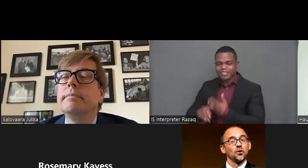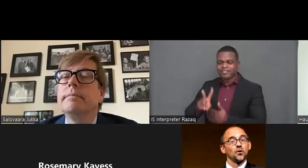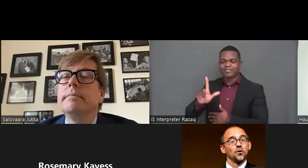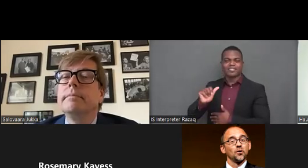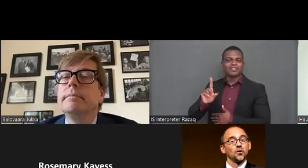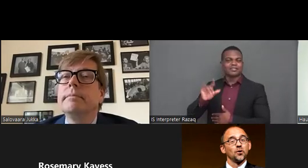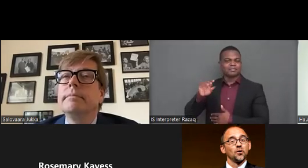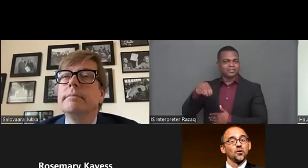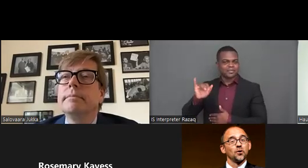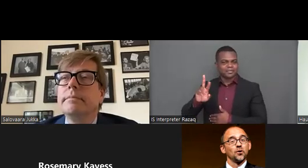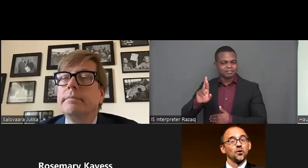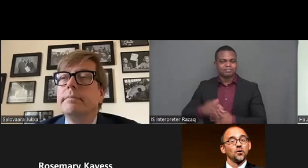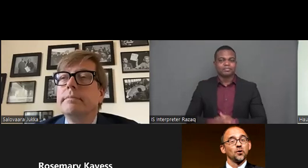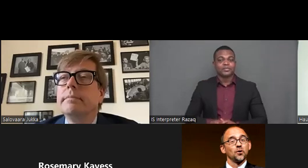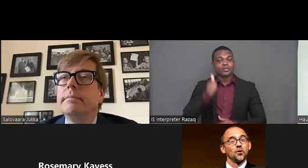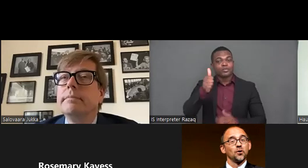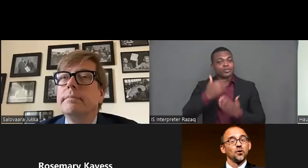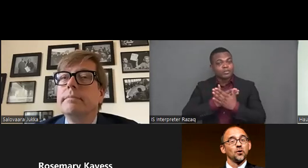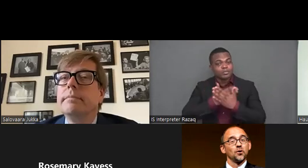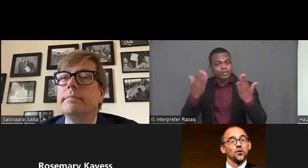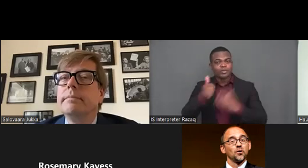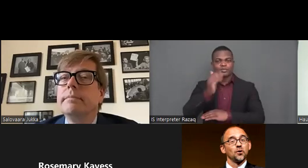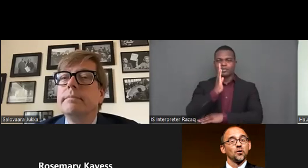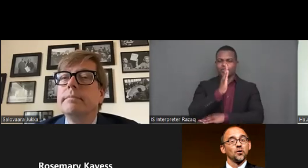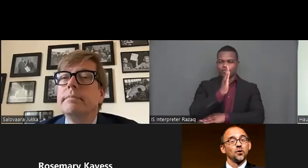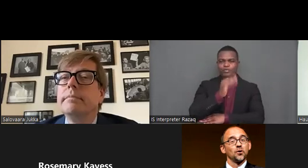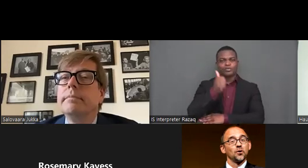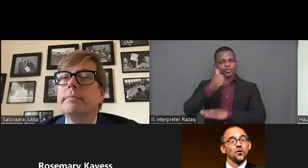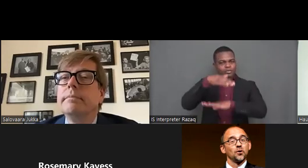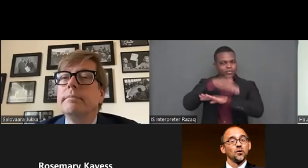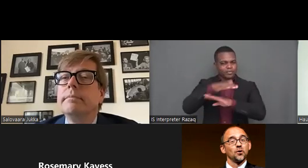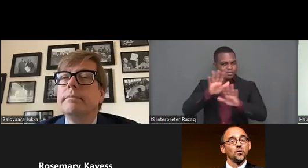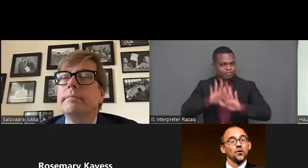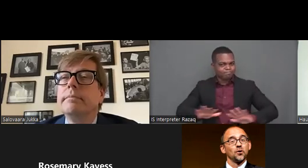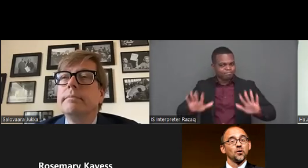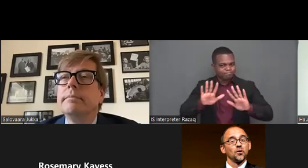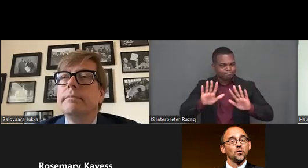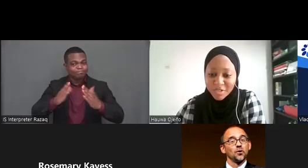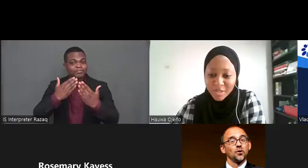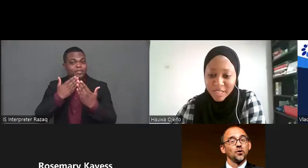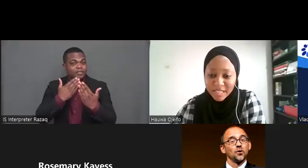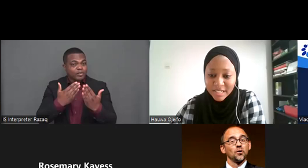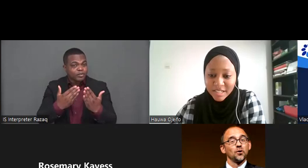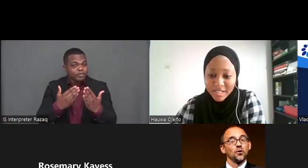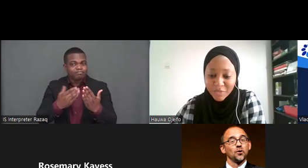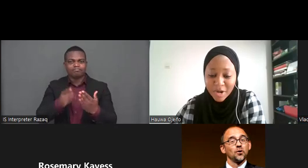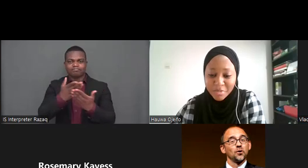much distinguished guests thank you so much international disability alliance for having